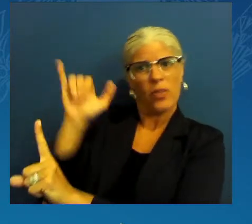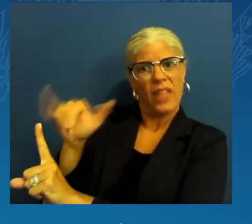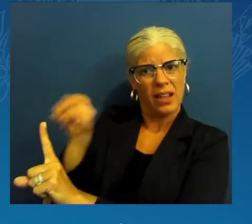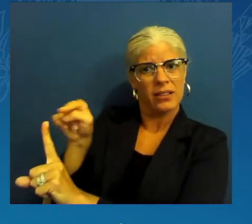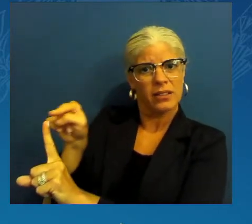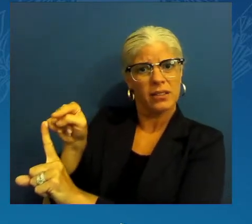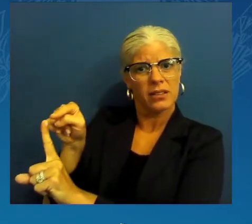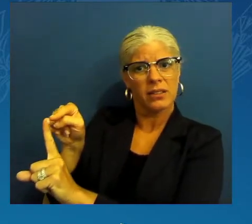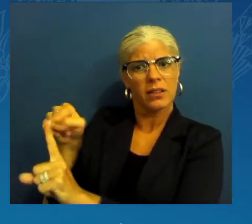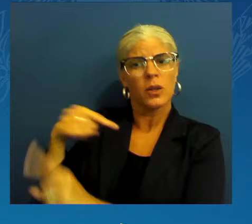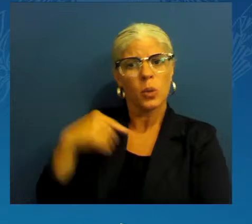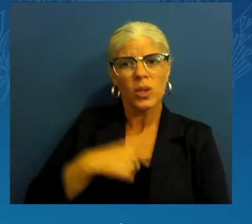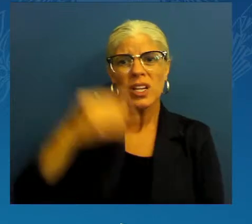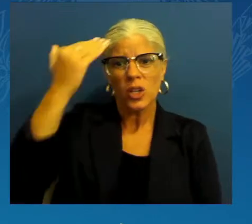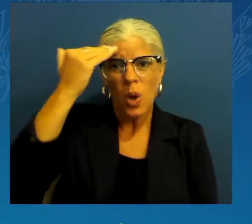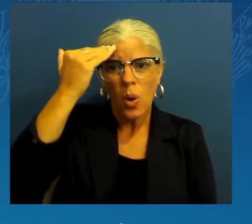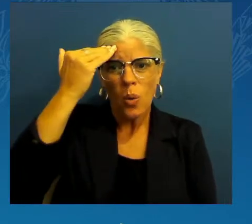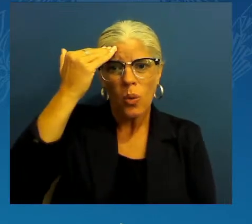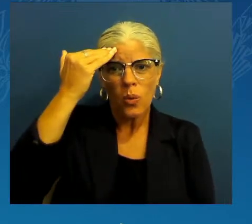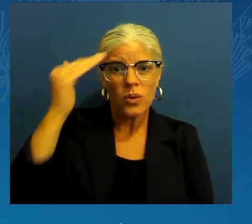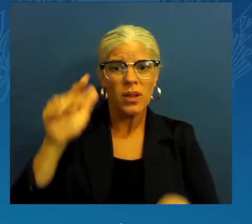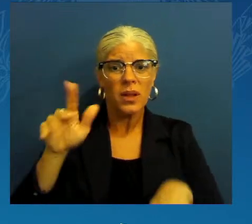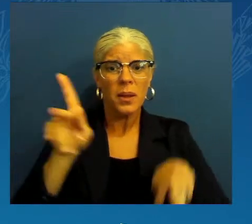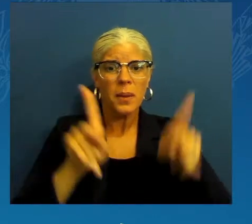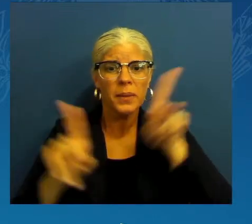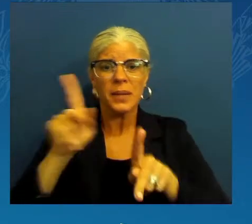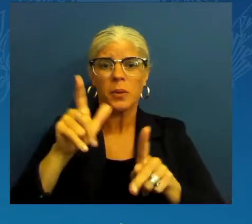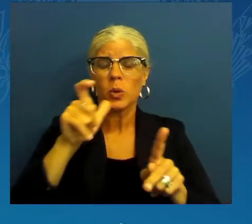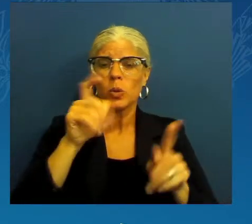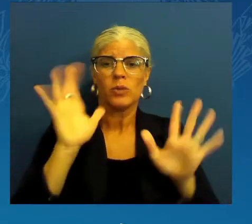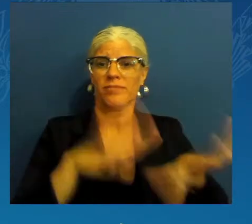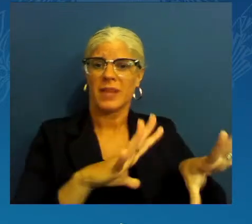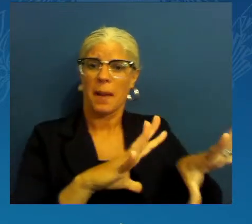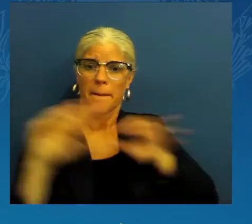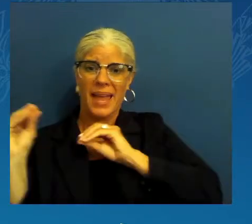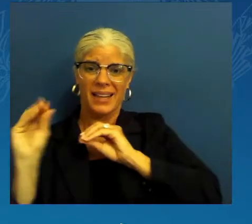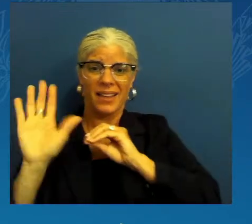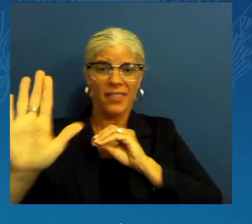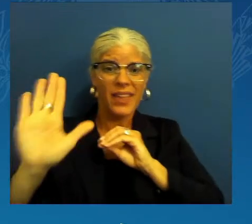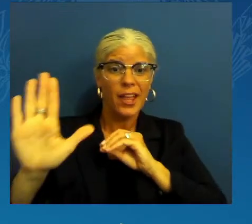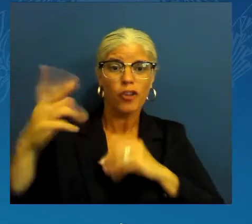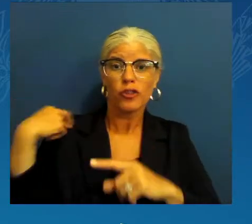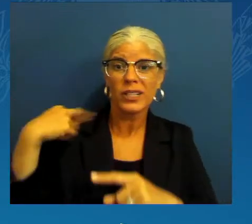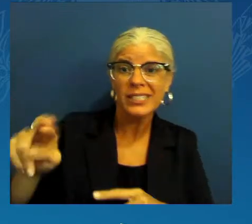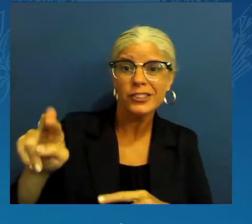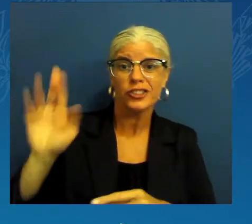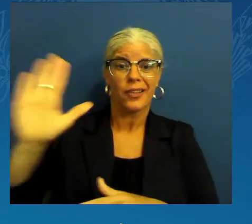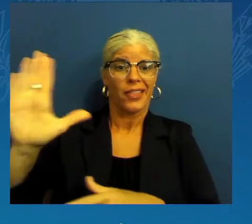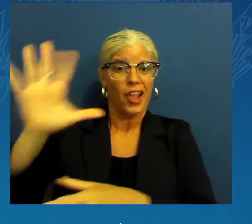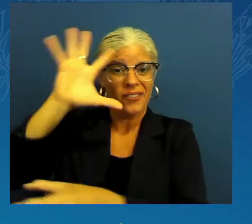or deeply held beliefs to agree the government should not be telling her what to do --